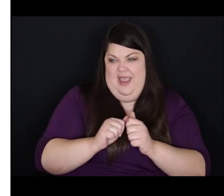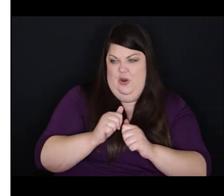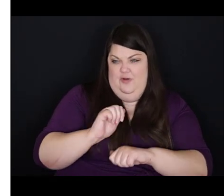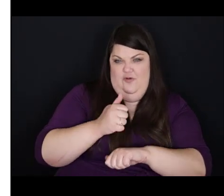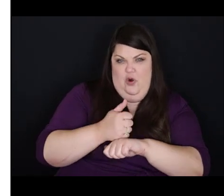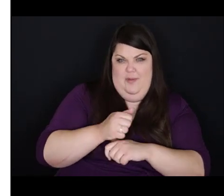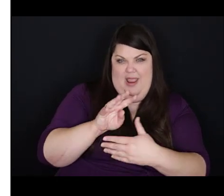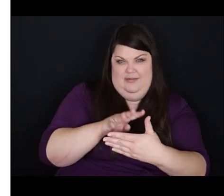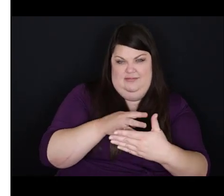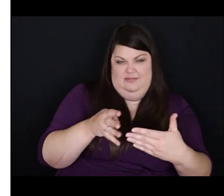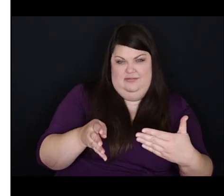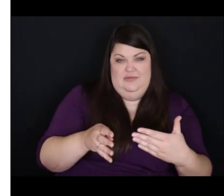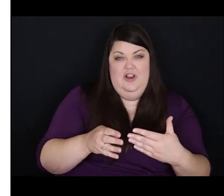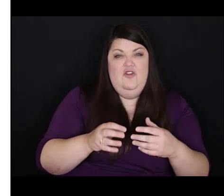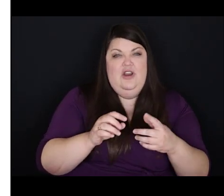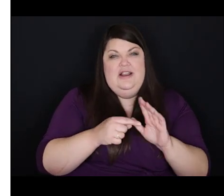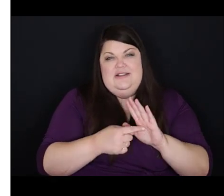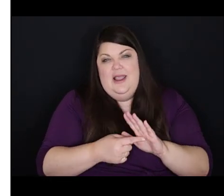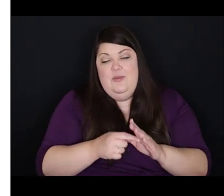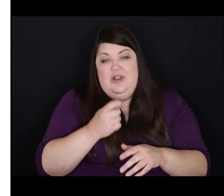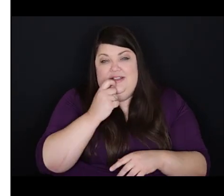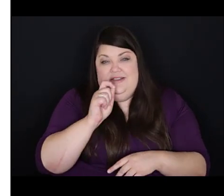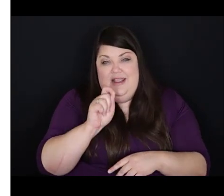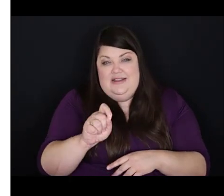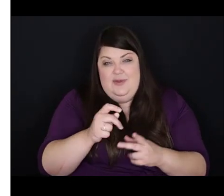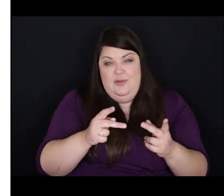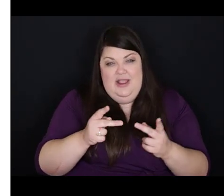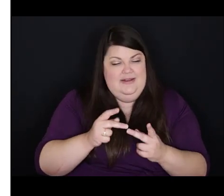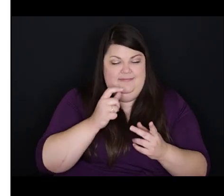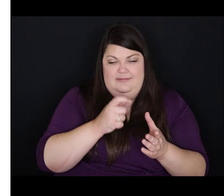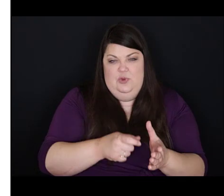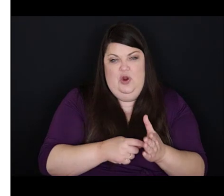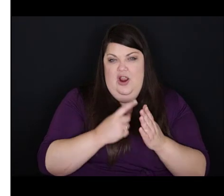for example, decimal places are not required for the Median Earnings measure.